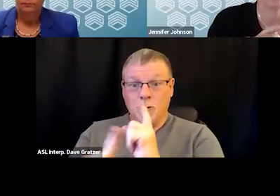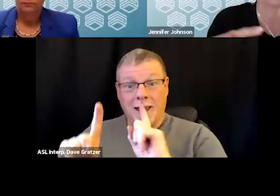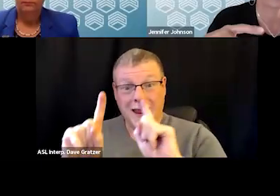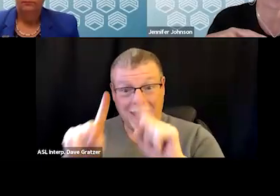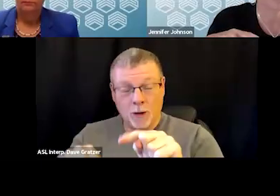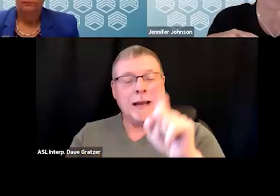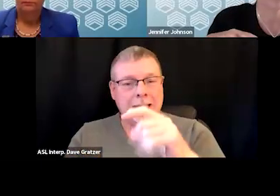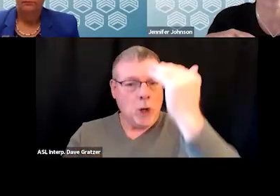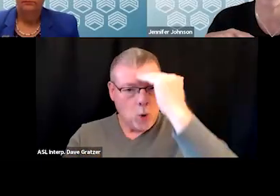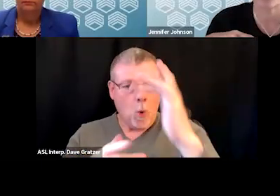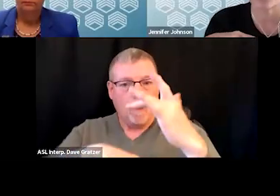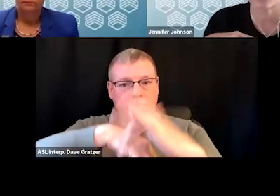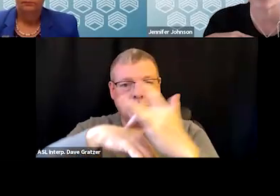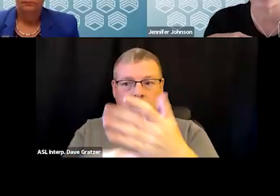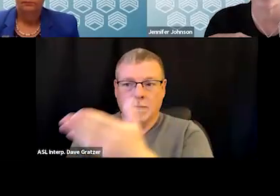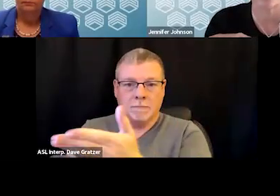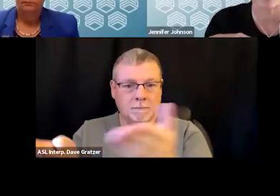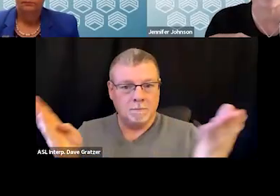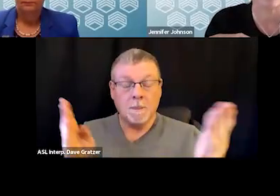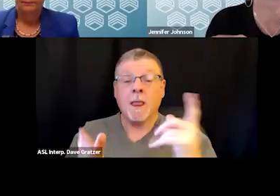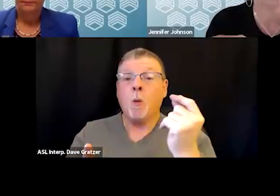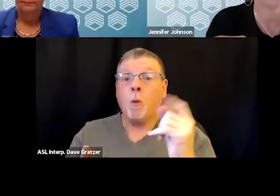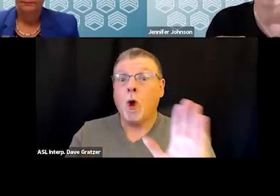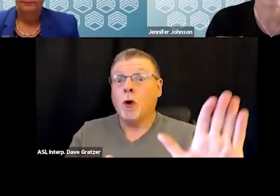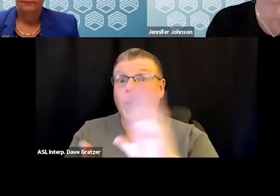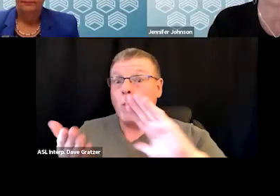know what's out there, what community resources are avail- available, how do